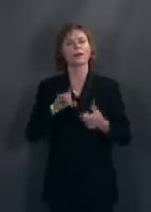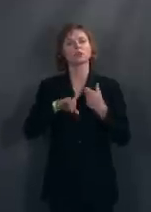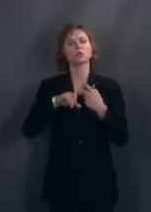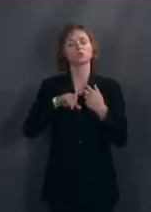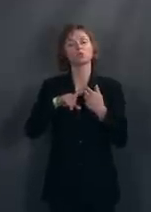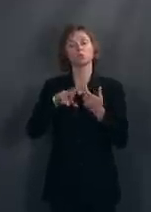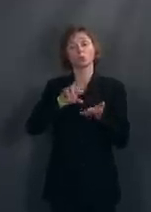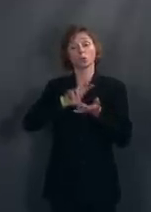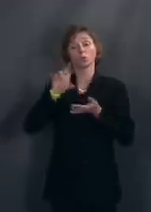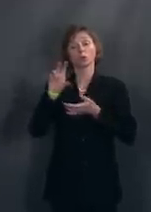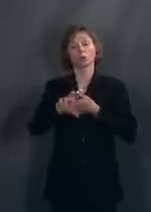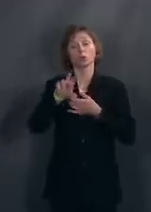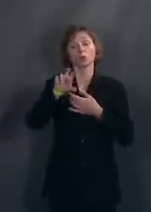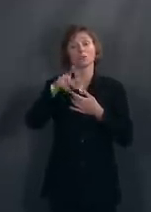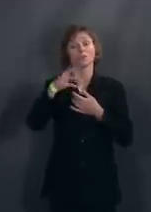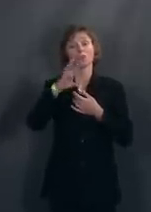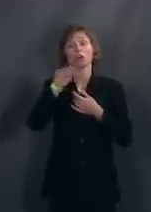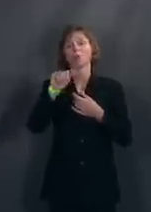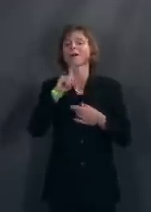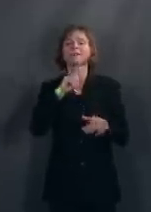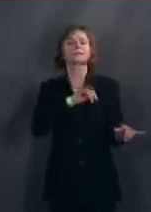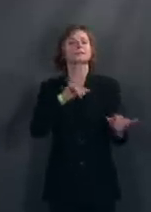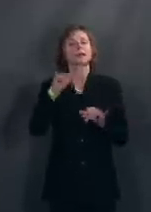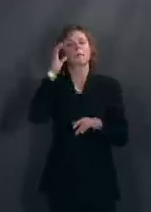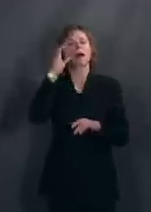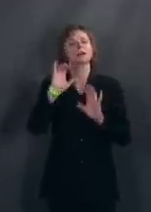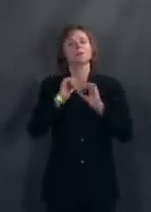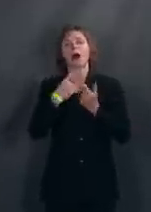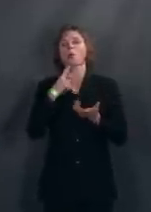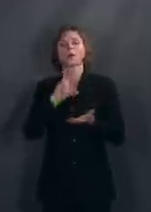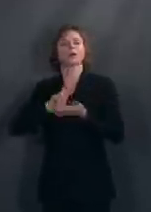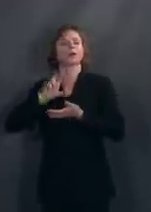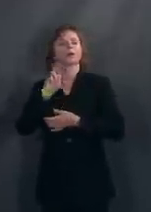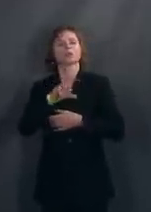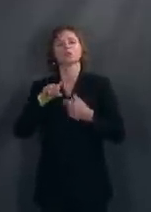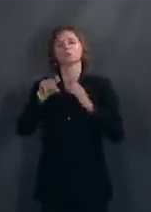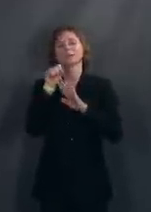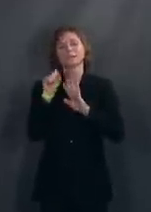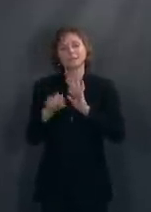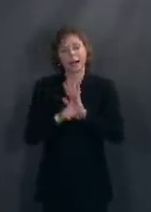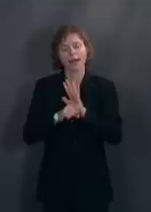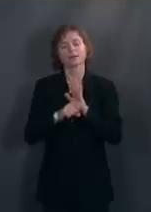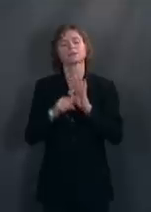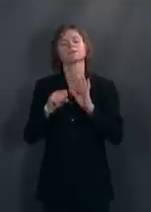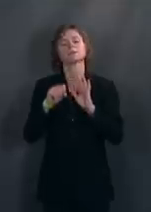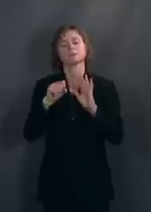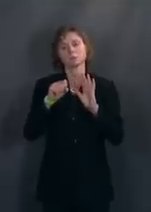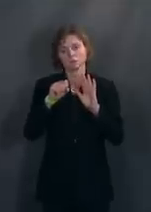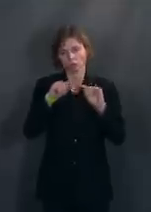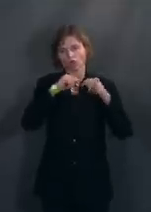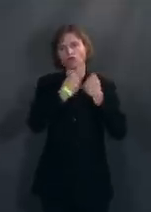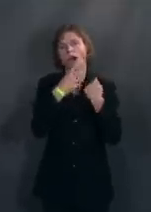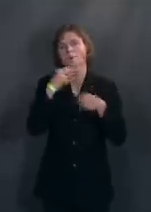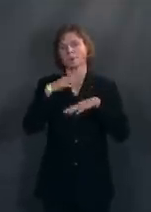it's allocated the same way we allocate to states, tribes and territories based on their populations. However, the Center for Disease Control,